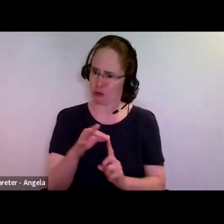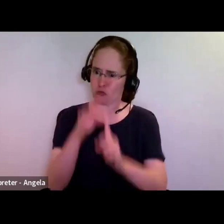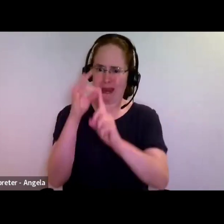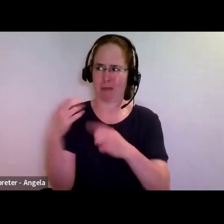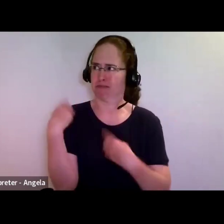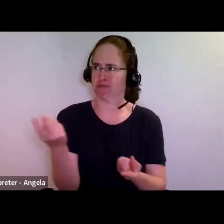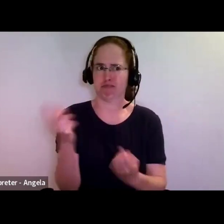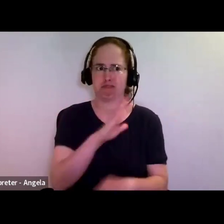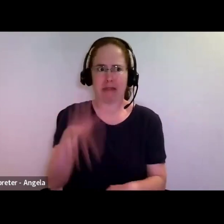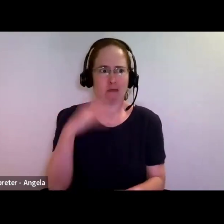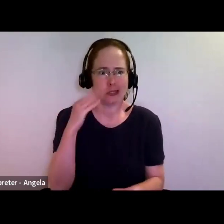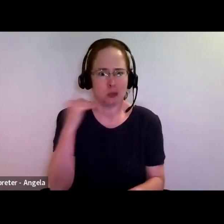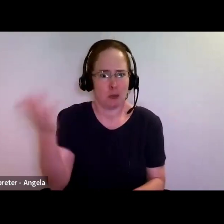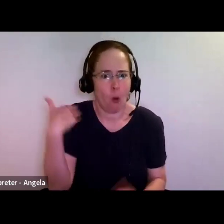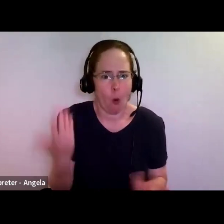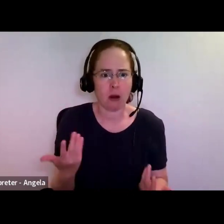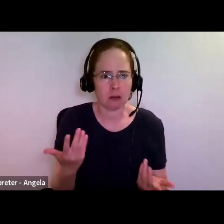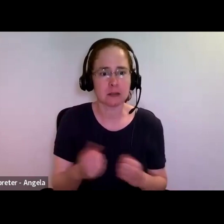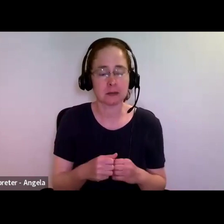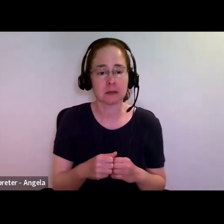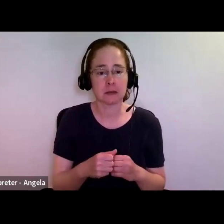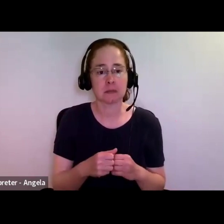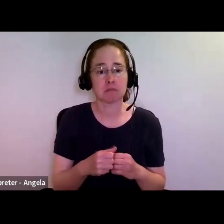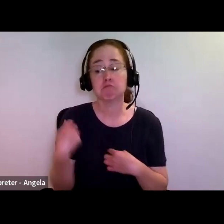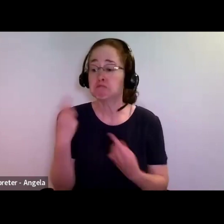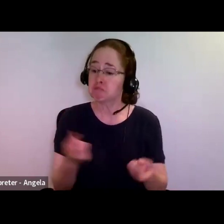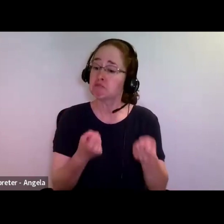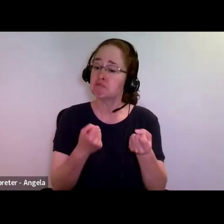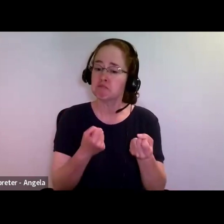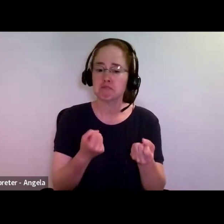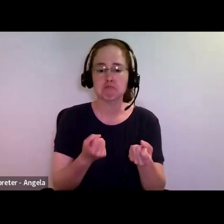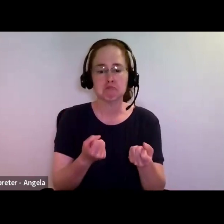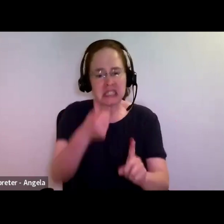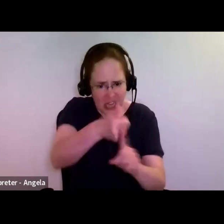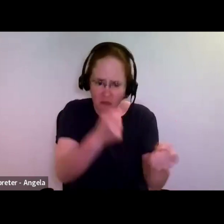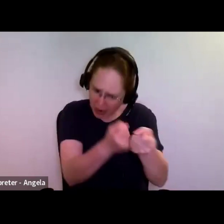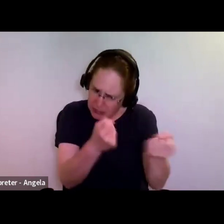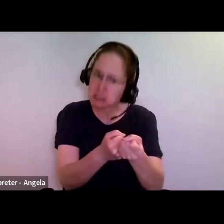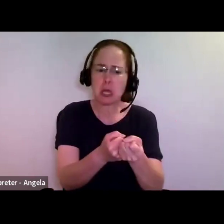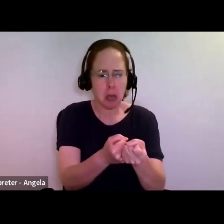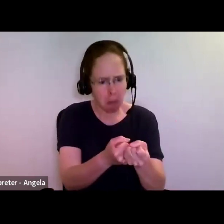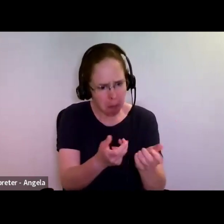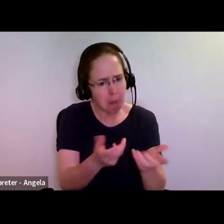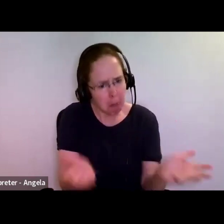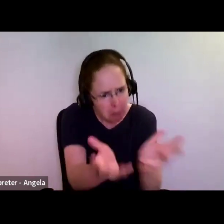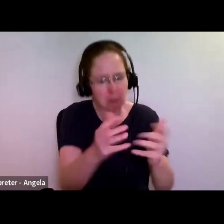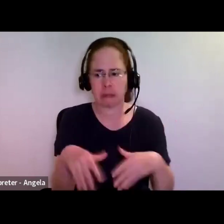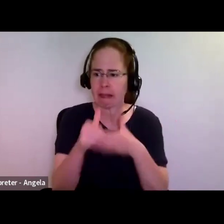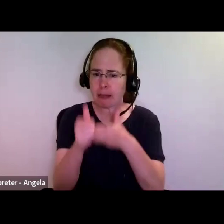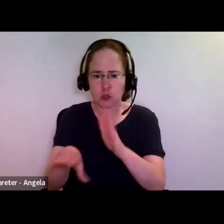done before, and while we have certainly supported self advocacy and leadership development, and we continue to